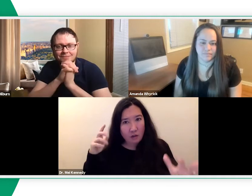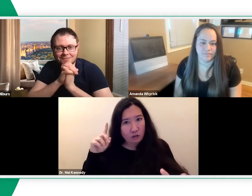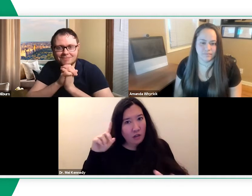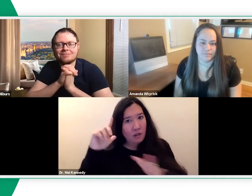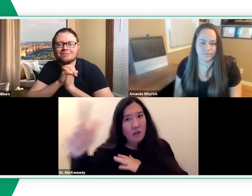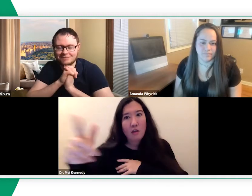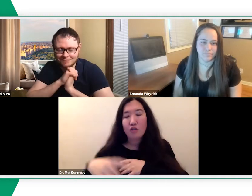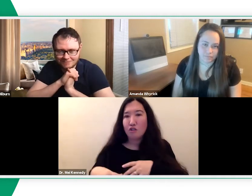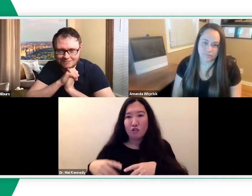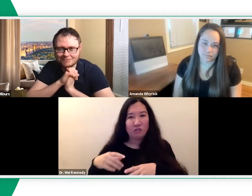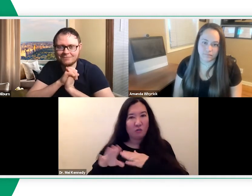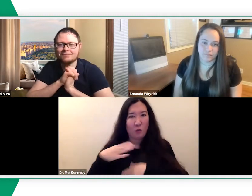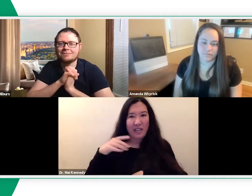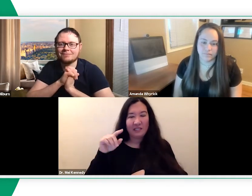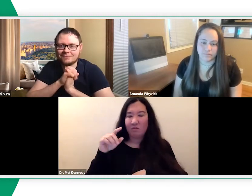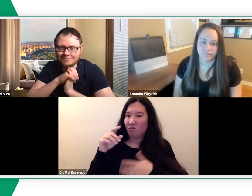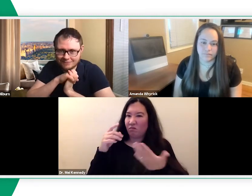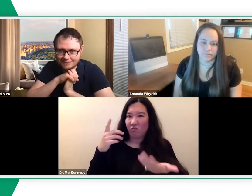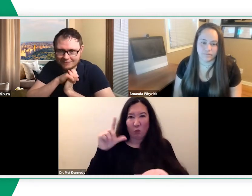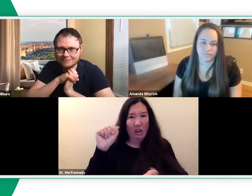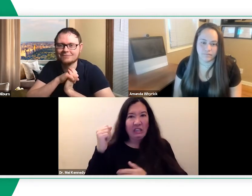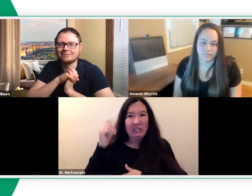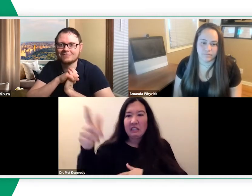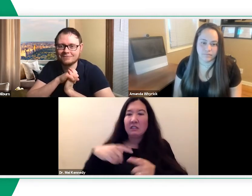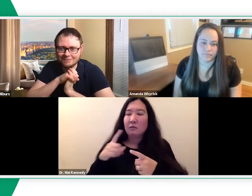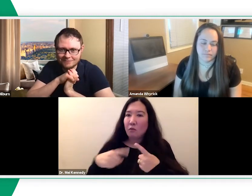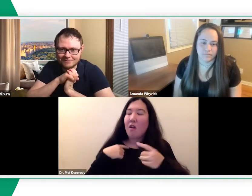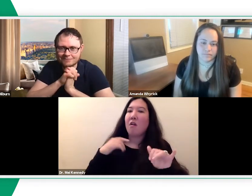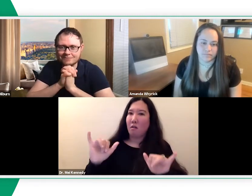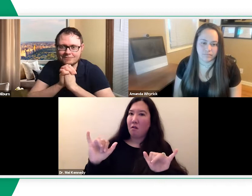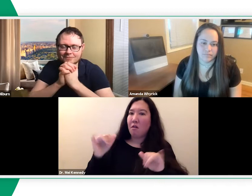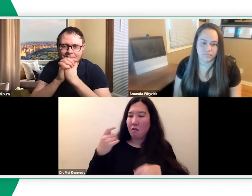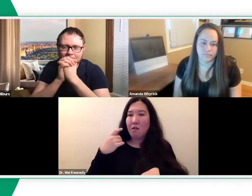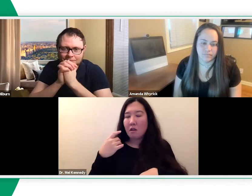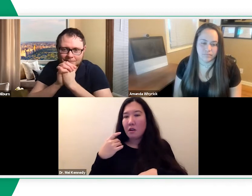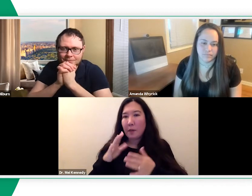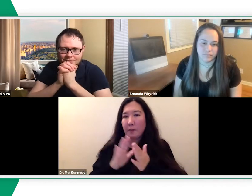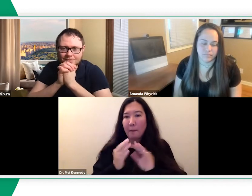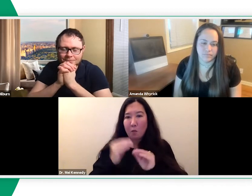of cybersecurity? Not so much until very much later. I'd say well into my 20s is when I